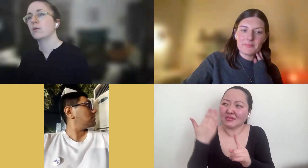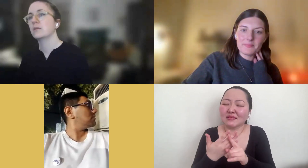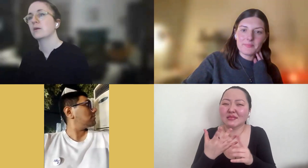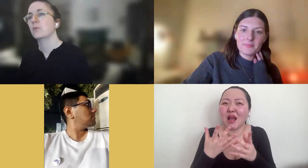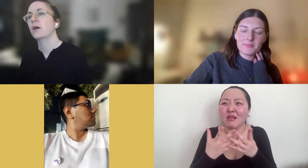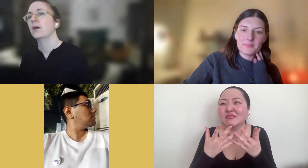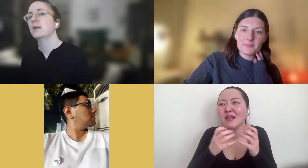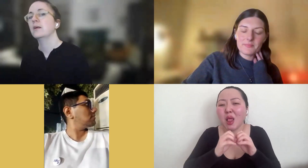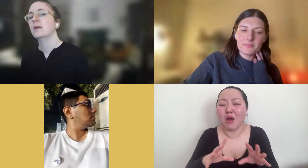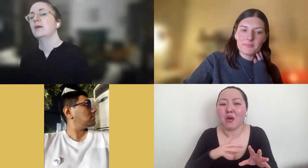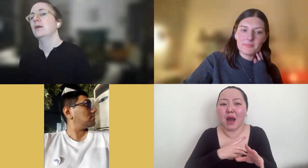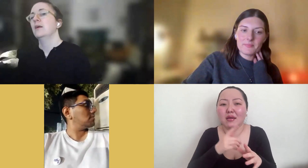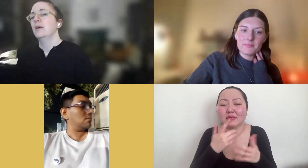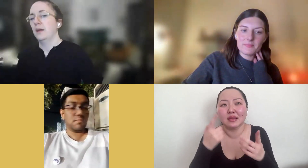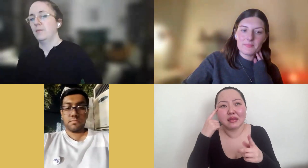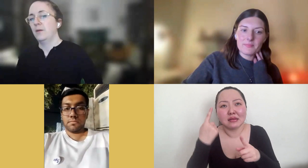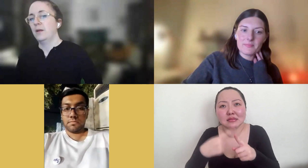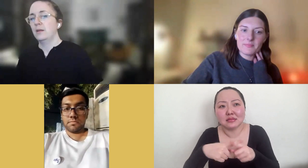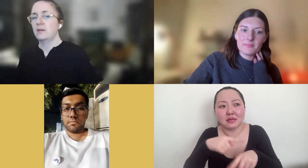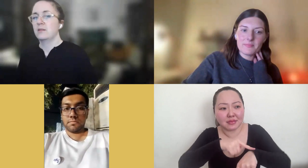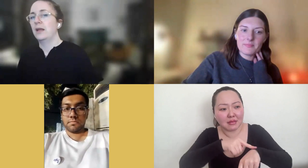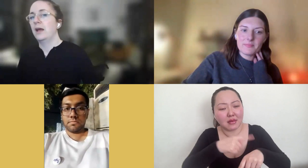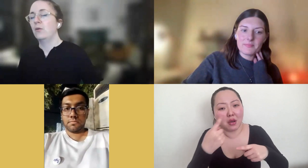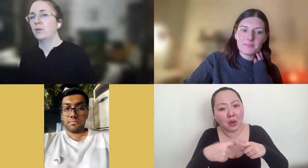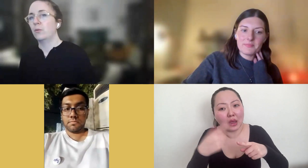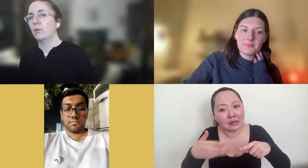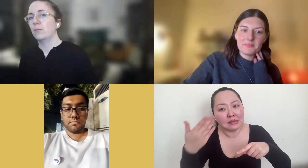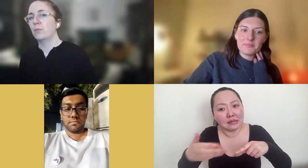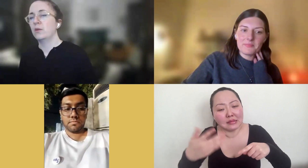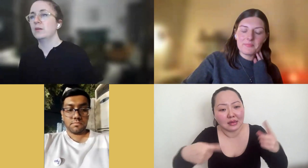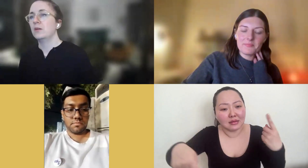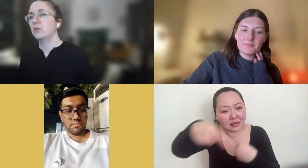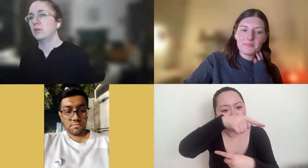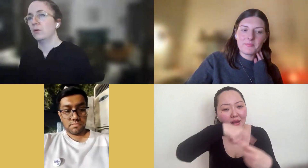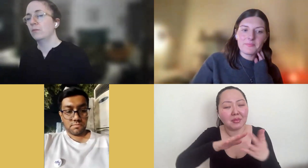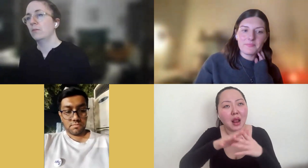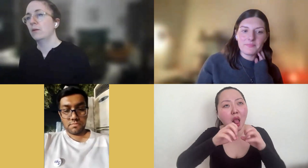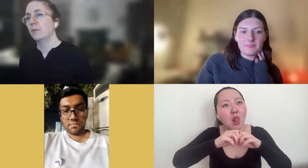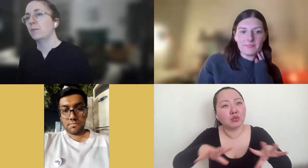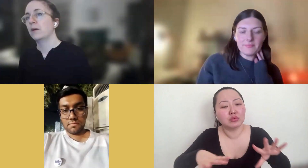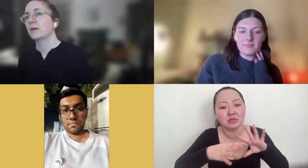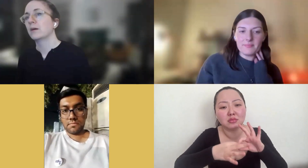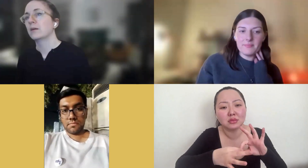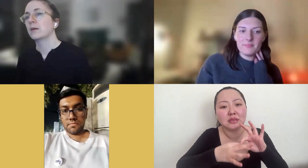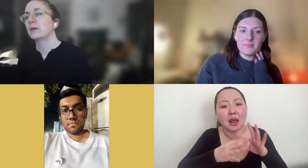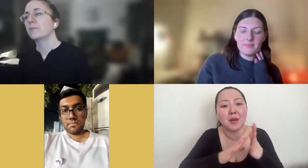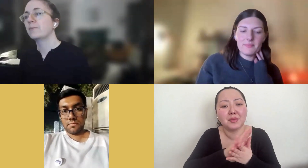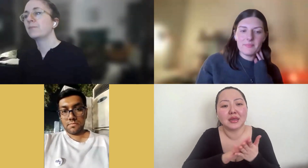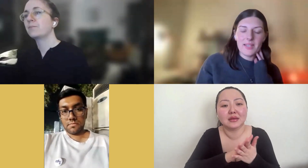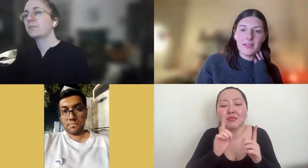flew in a certain way. I think it doesn't allow for what bodies need to do in public, I think.